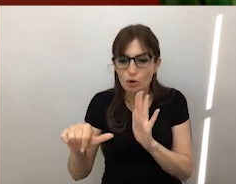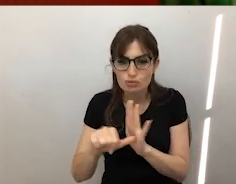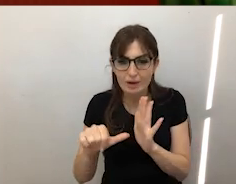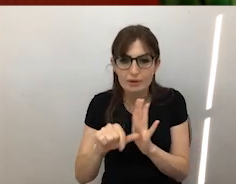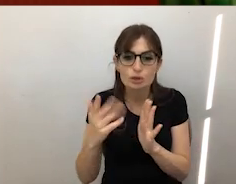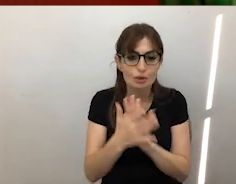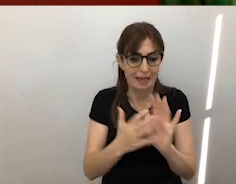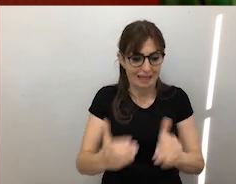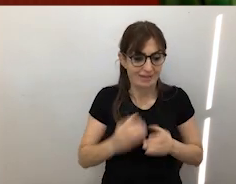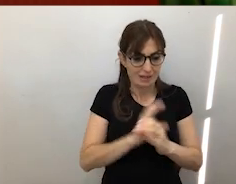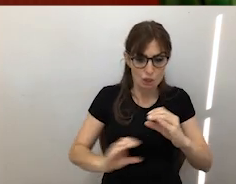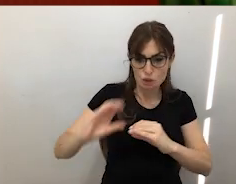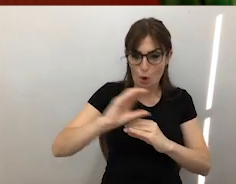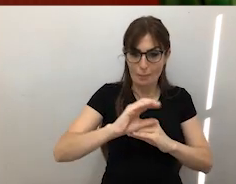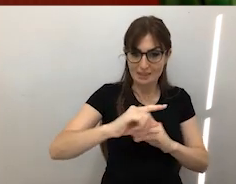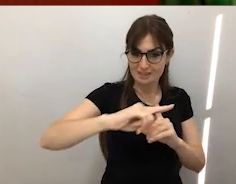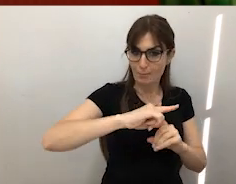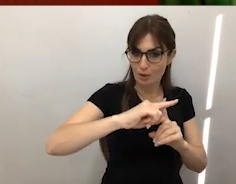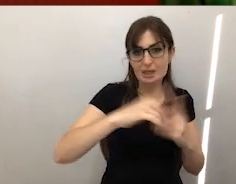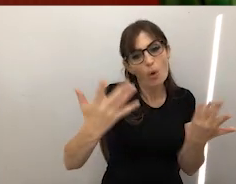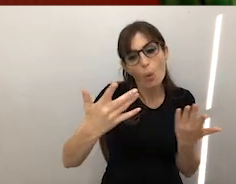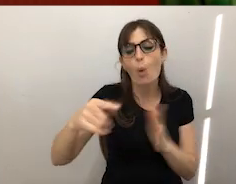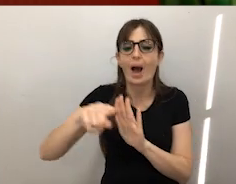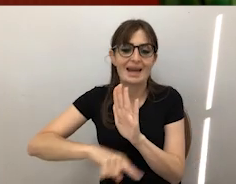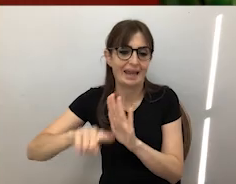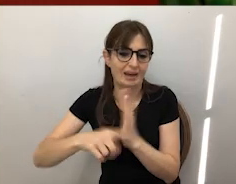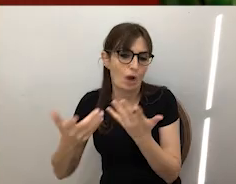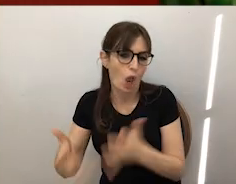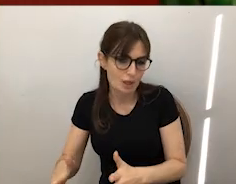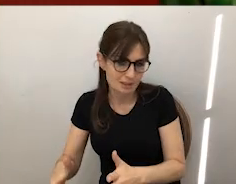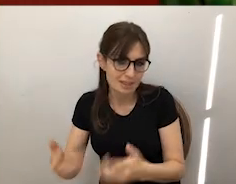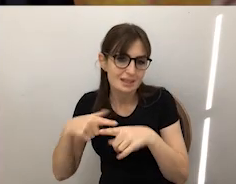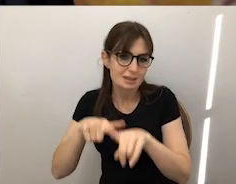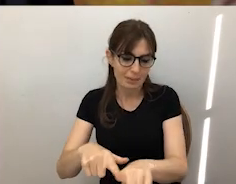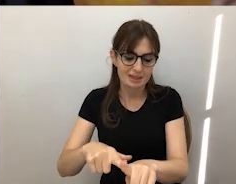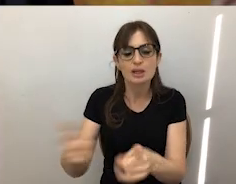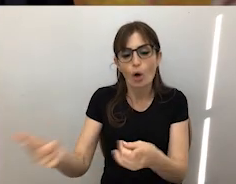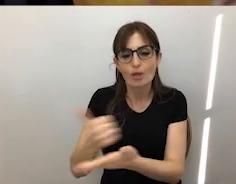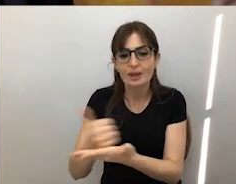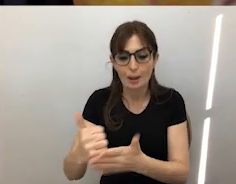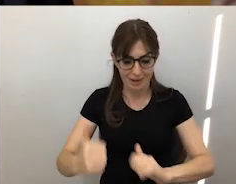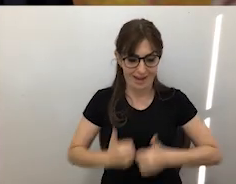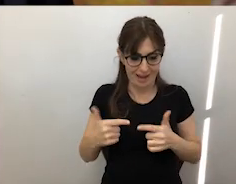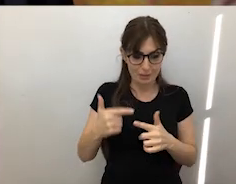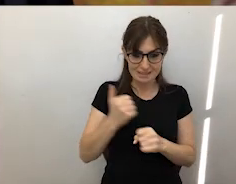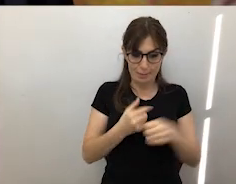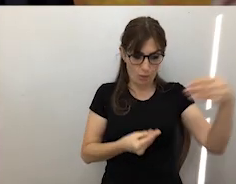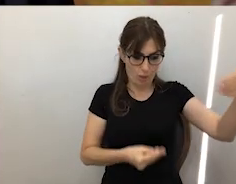surplus if it's a positive number or a deficit if it's a negative number. Referring to our example income statement,